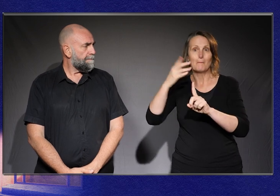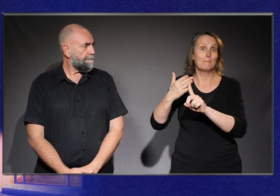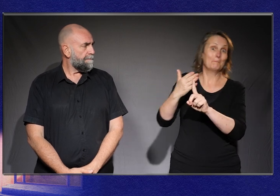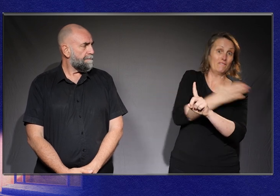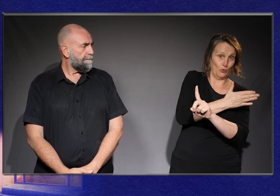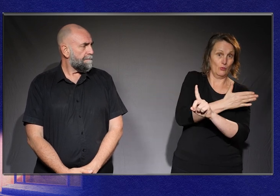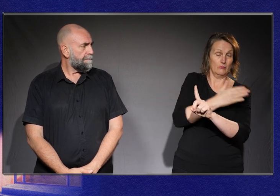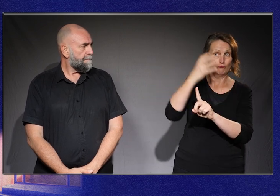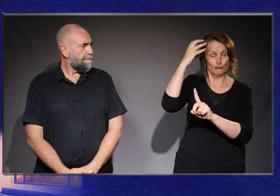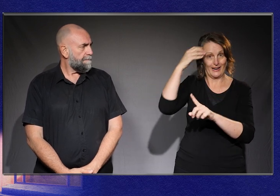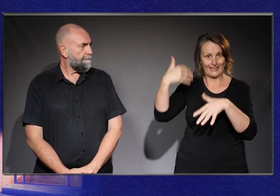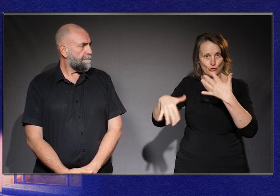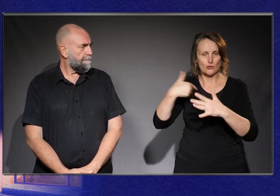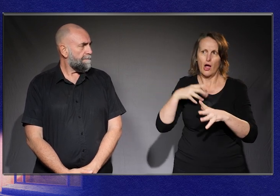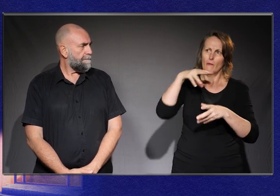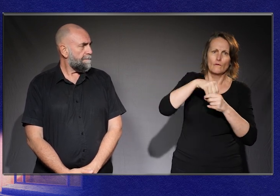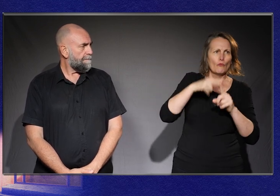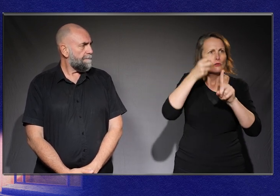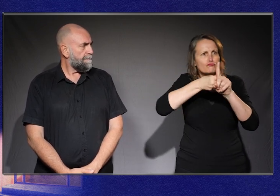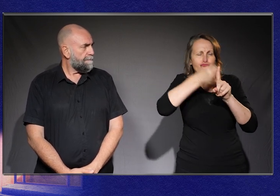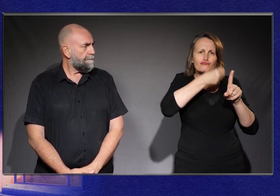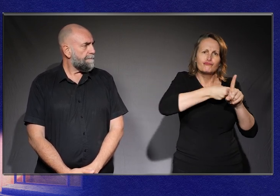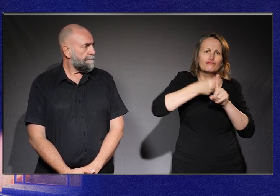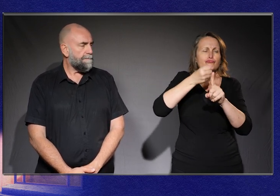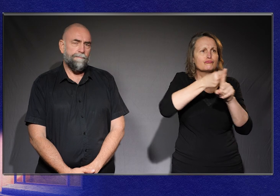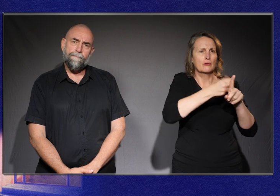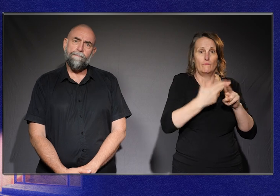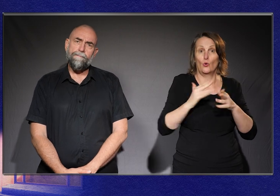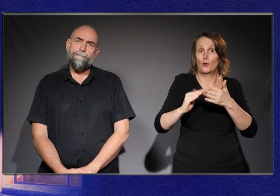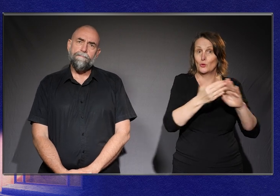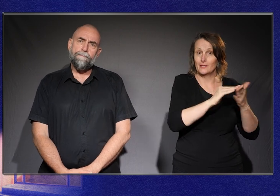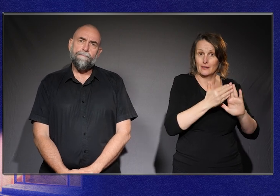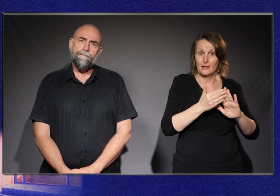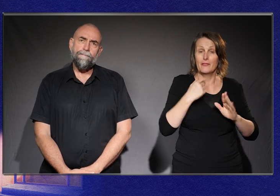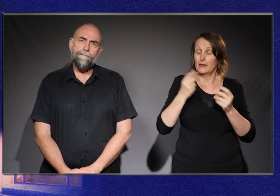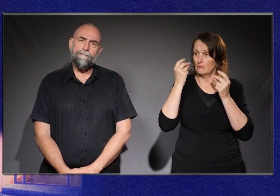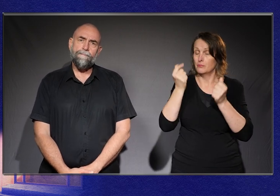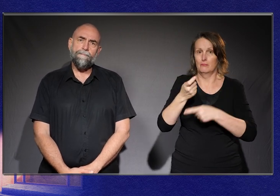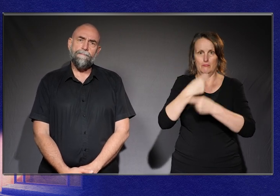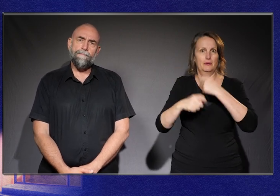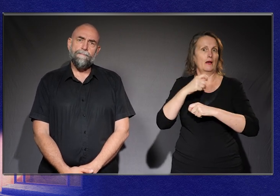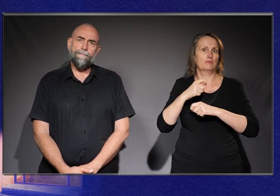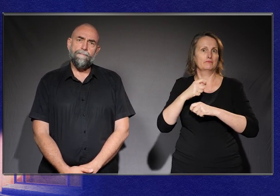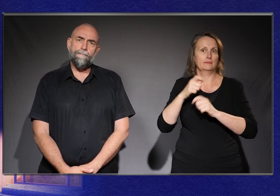environmental activism in particular and so I think when I found self disabled, I felt